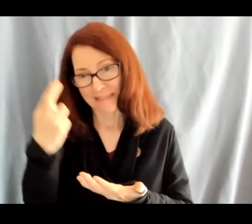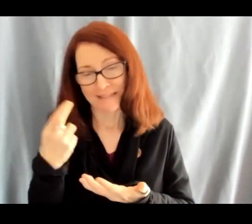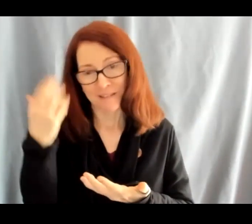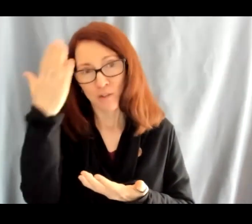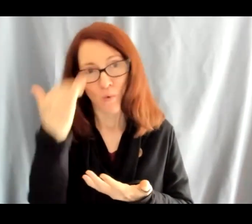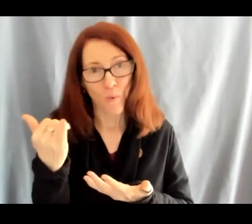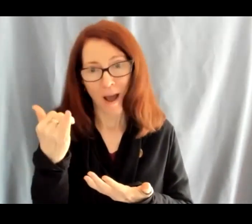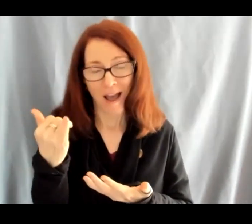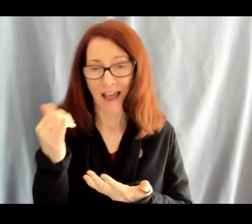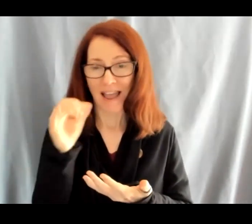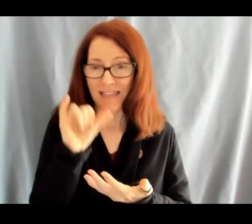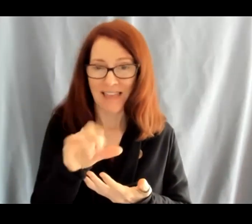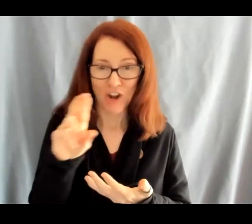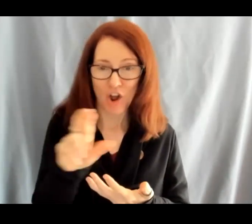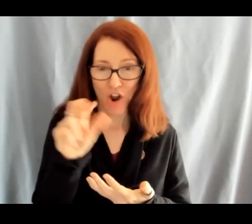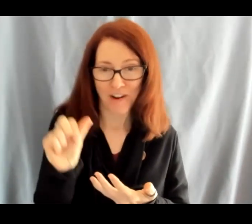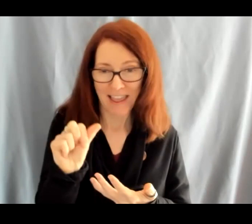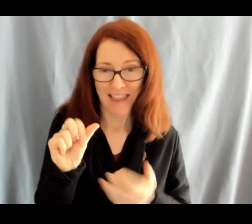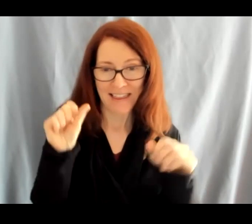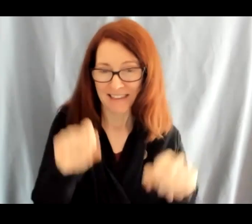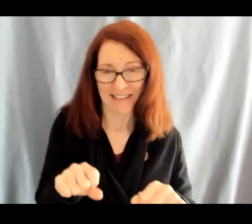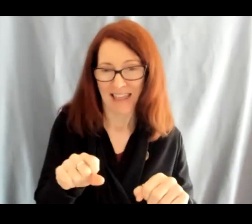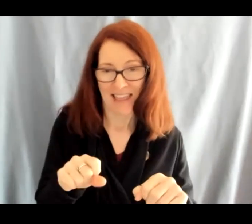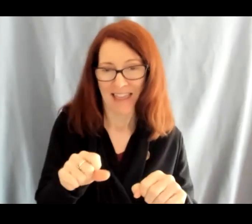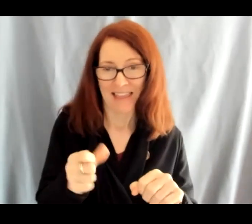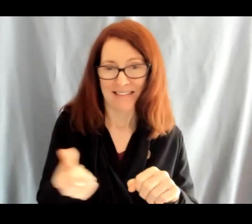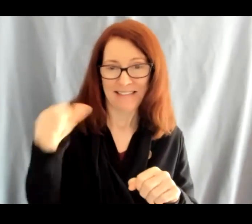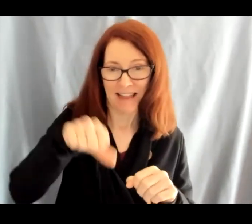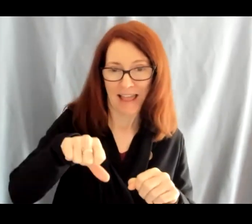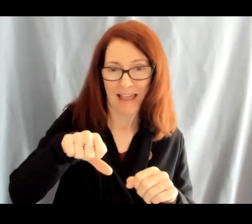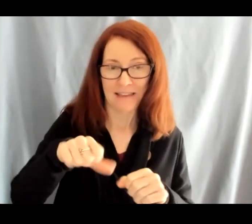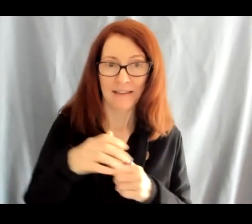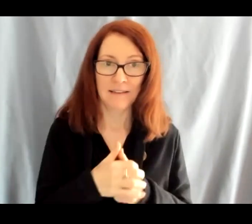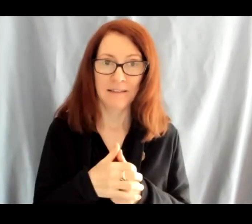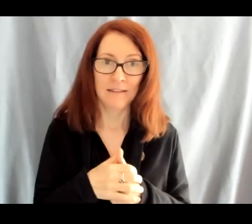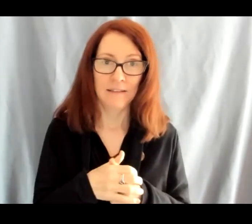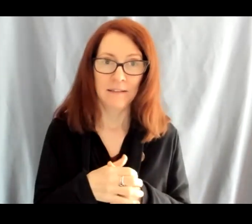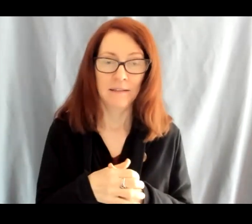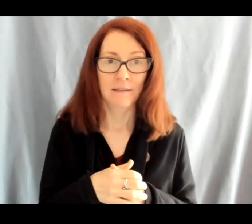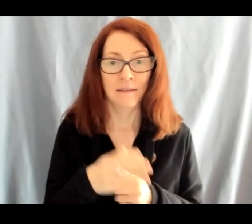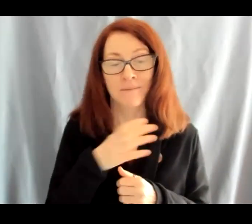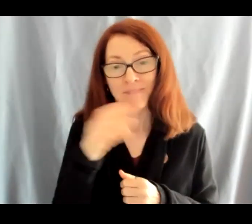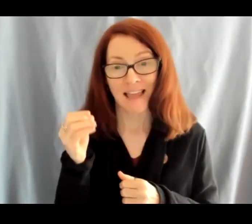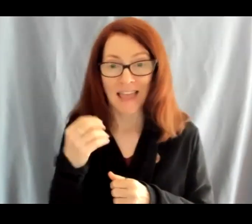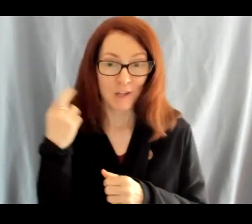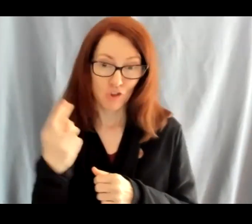be denied um so certainly the reasons that you're denying this request should not differ you know